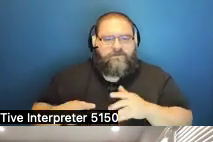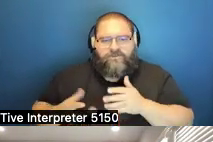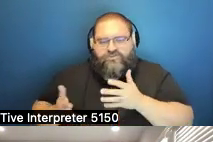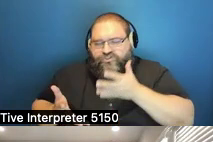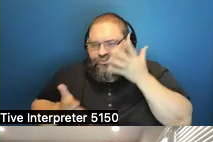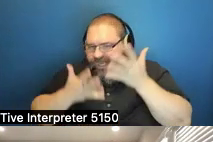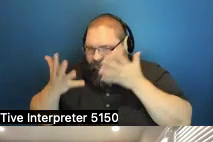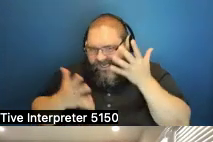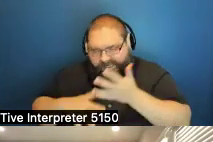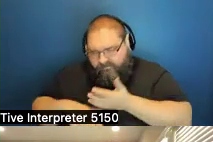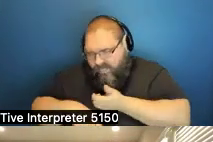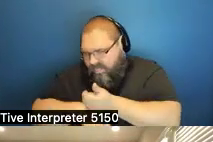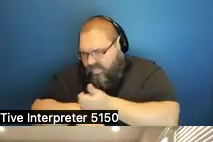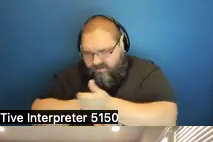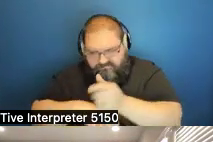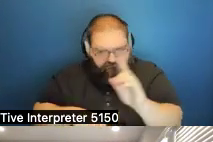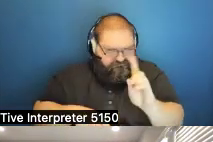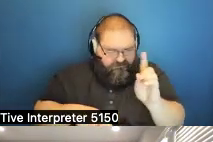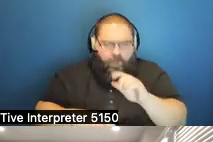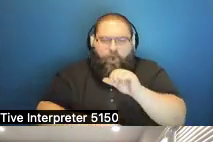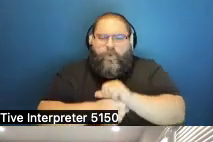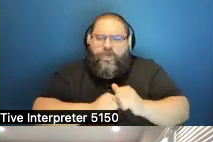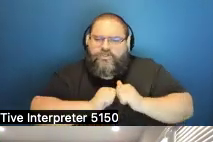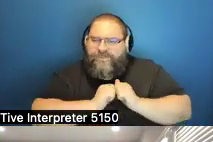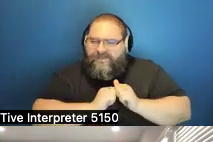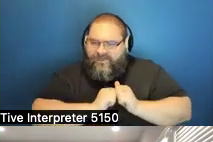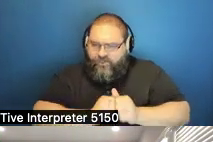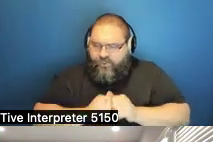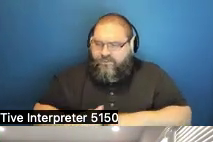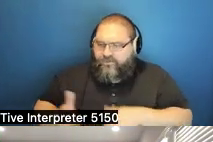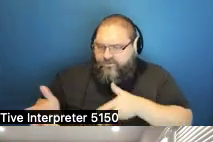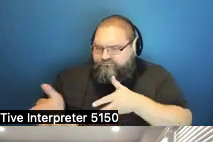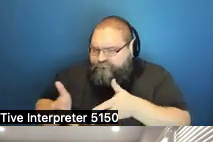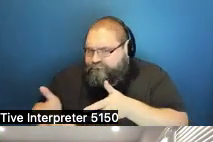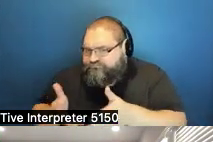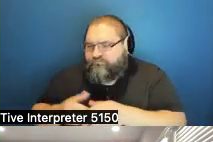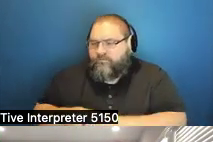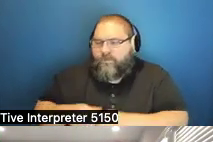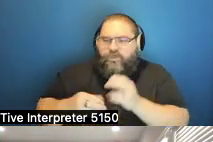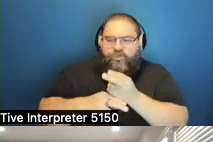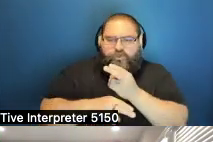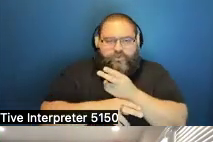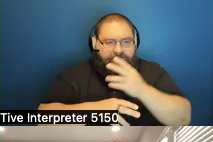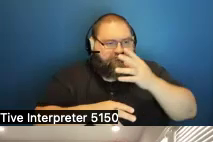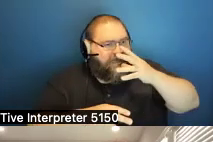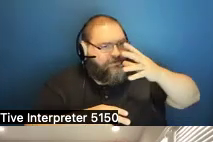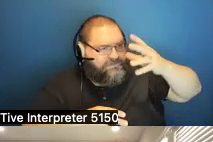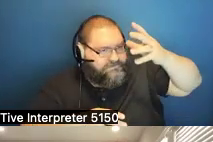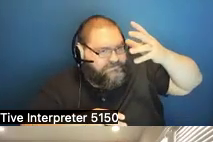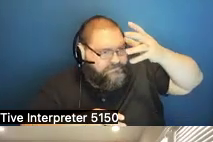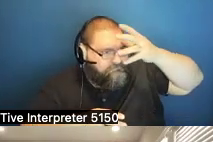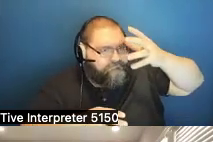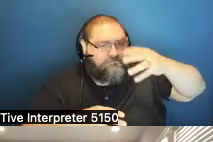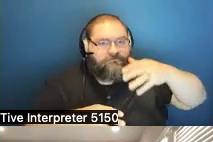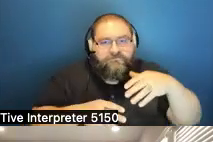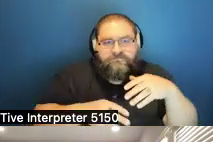we work together, like a team, talk, parents, 19:44:54 therapists. We want to create new habit